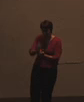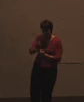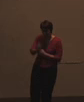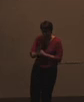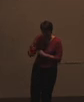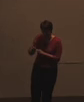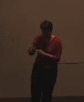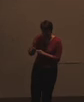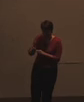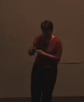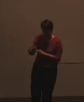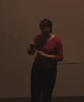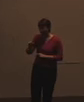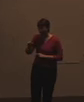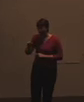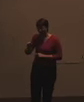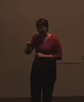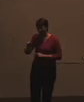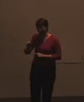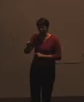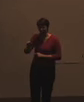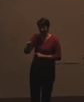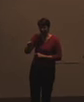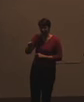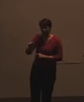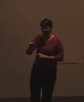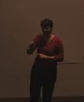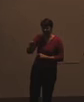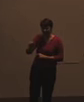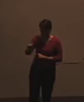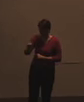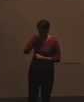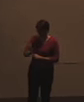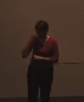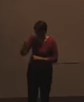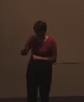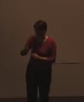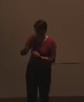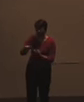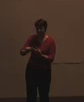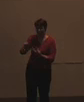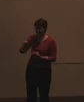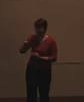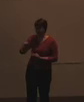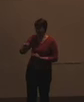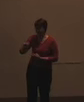And Tama Art University and this Musashino Art University, both are in Tokyo.